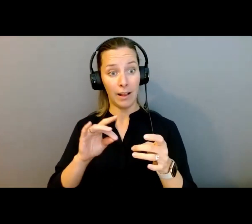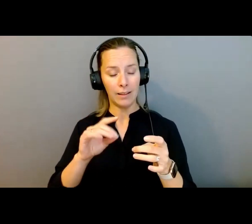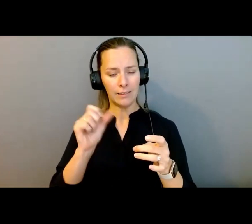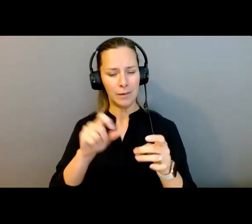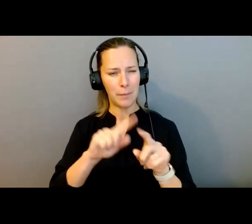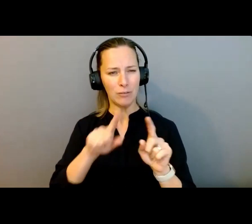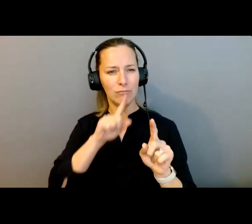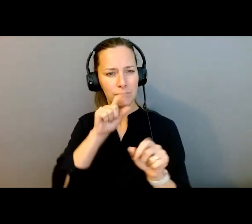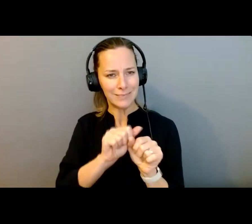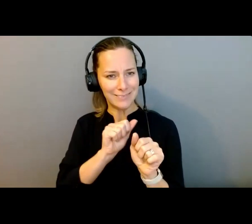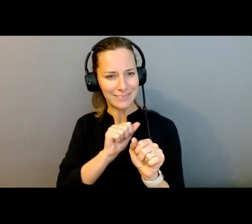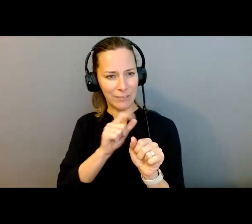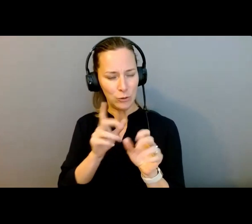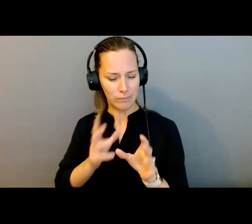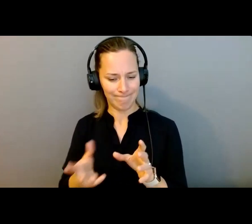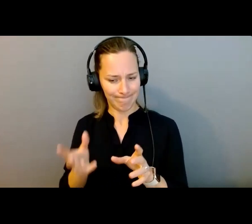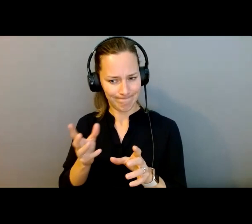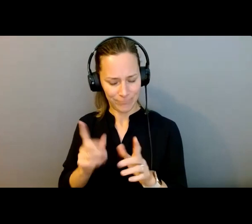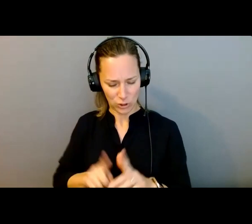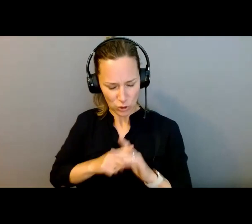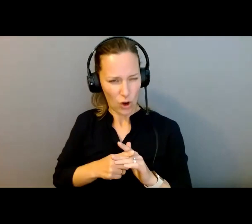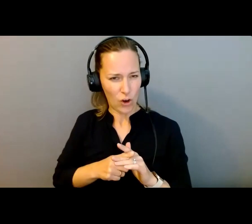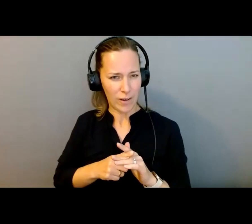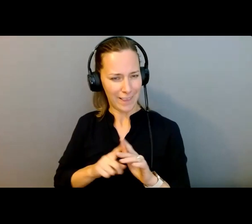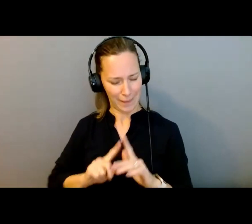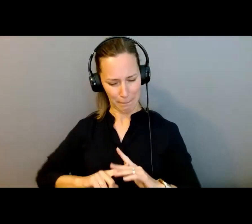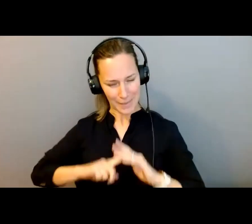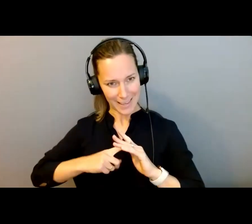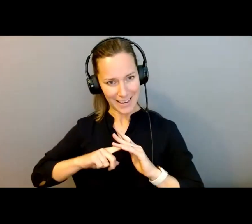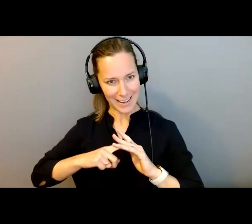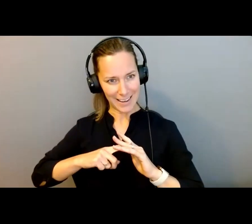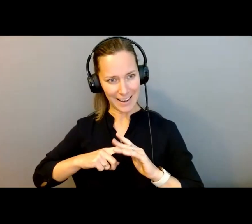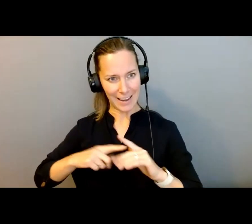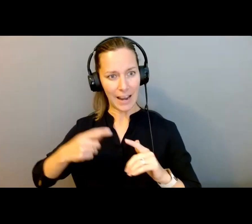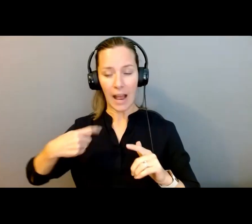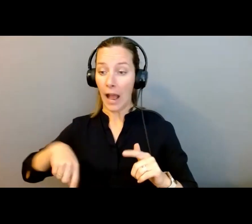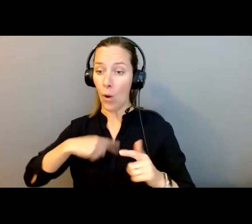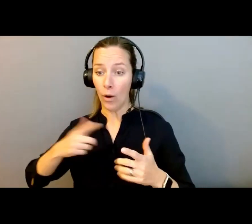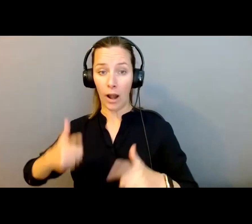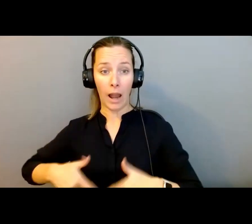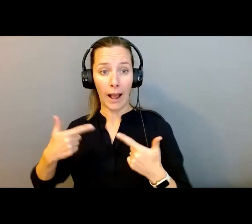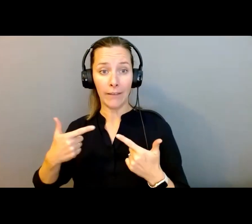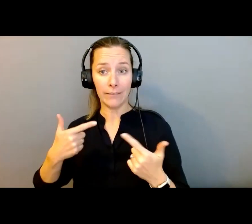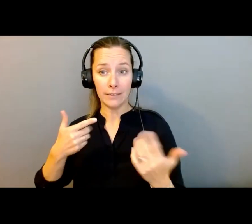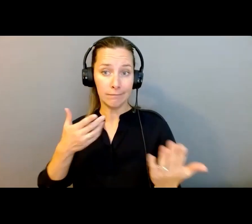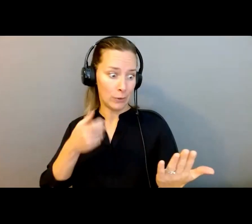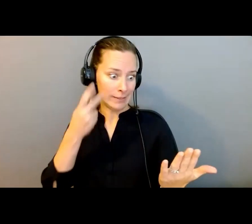from the ground up, and that our lives aren't just in the pages of the reports but continue